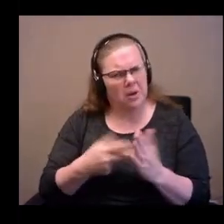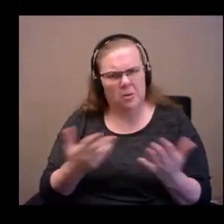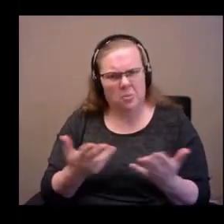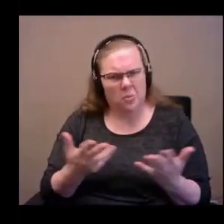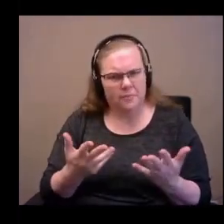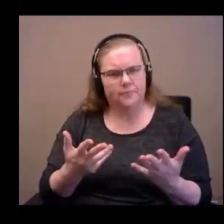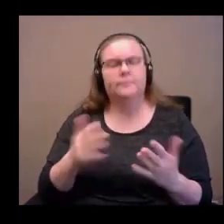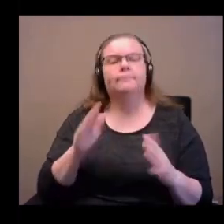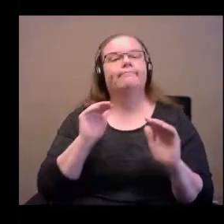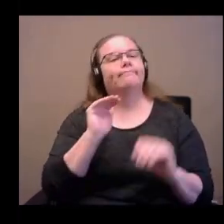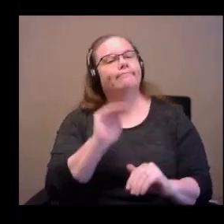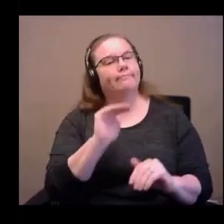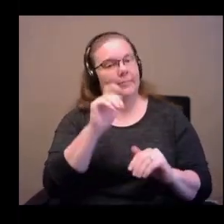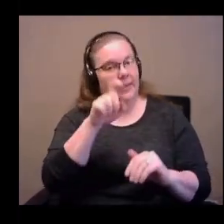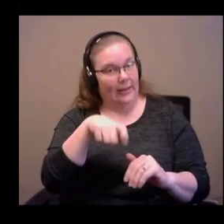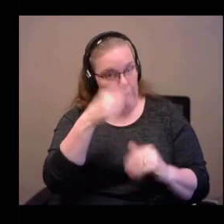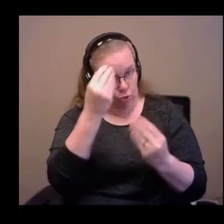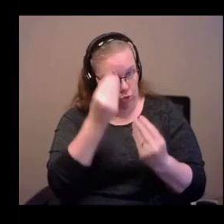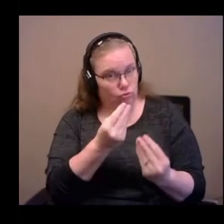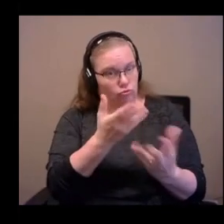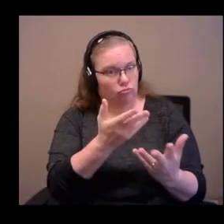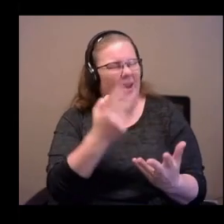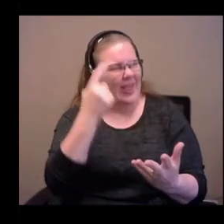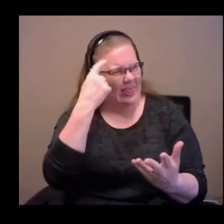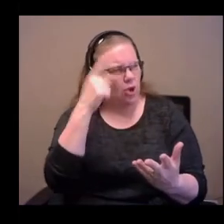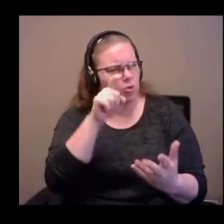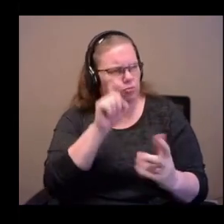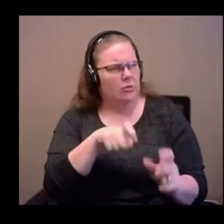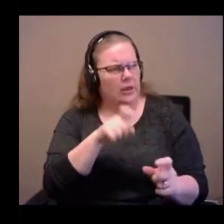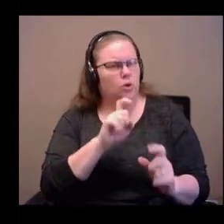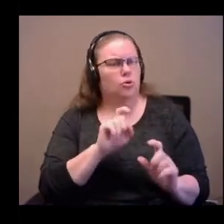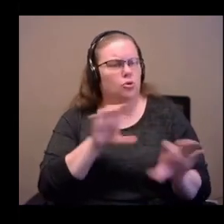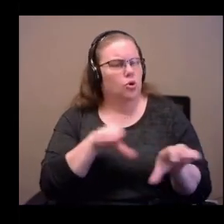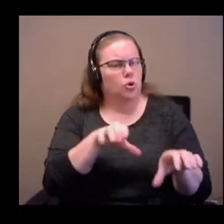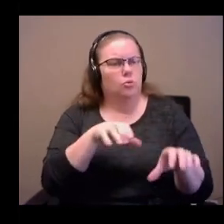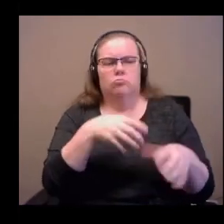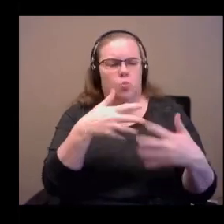I think you should do X. You should donate. You should support us. You should turn out. You should